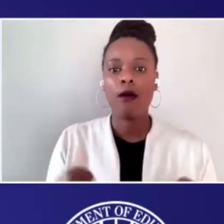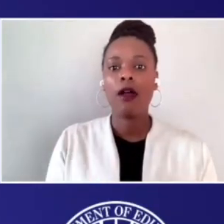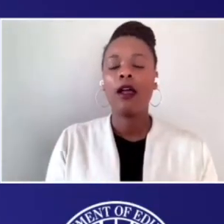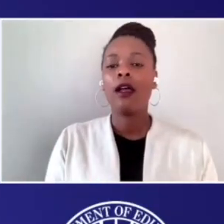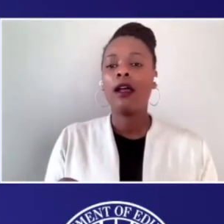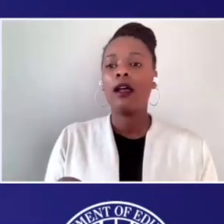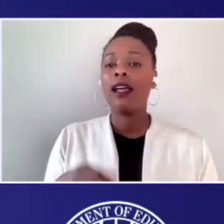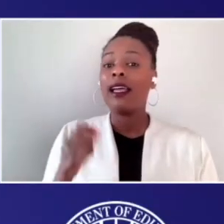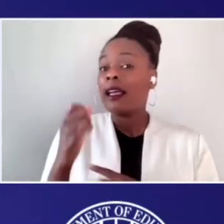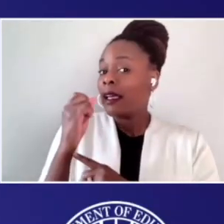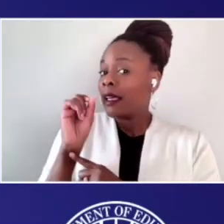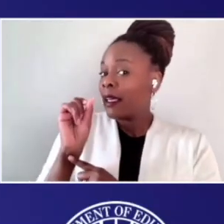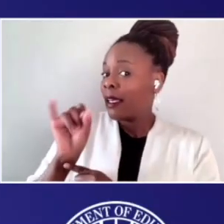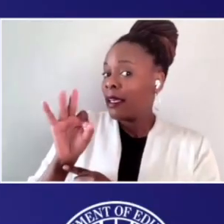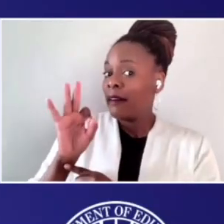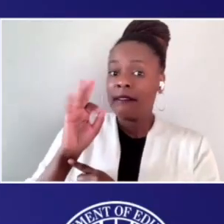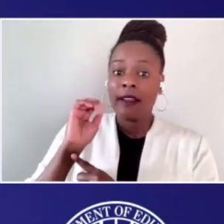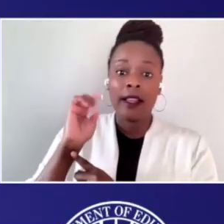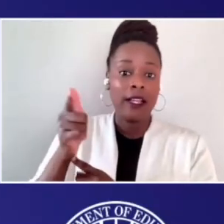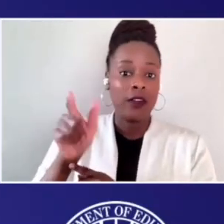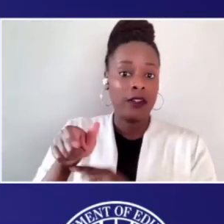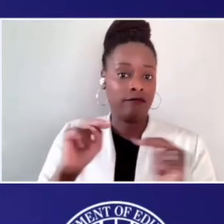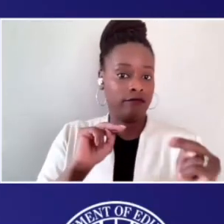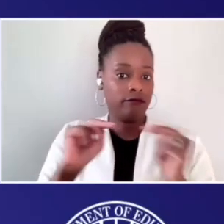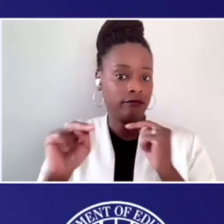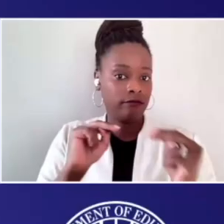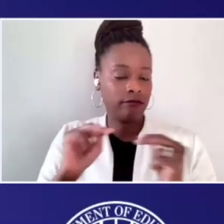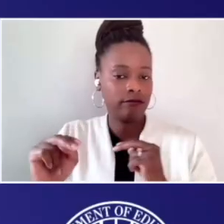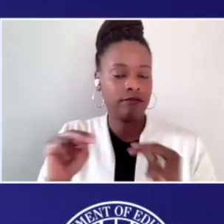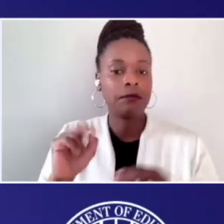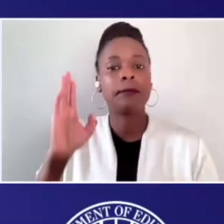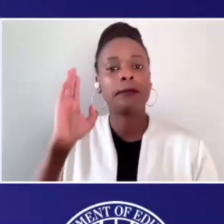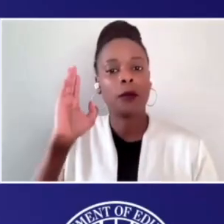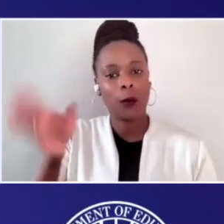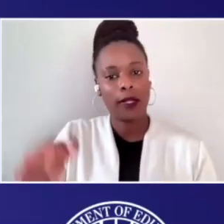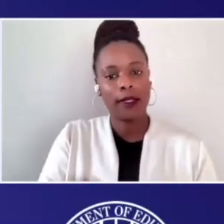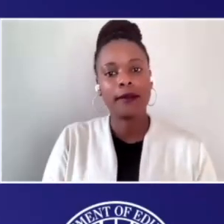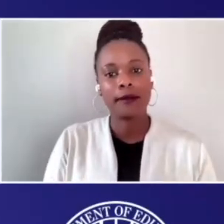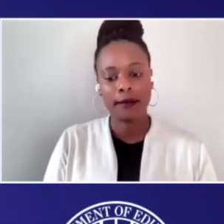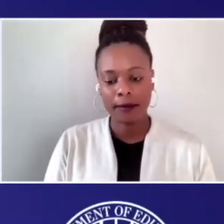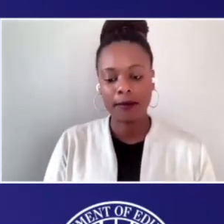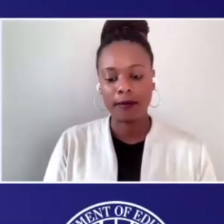to be negotiated at a future date, it would be. But there is not, right now, anything scheduled for